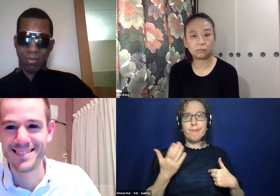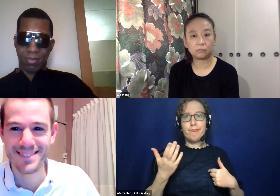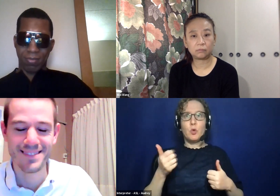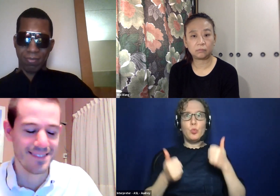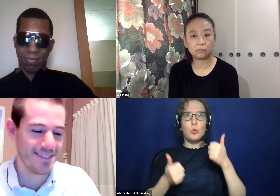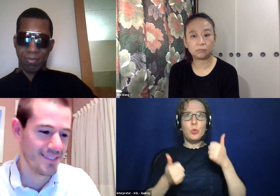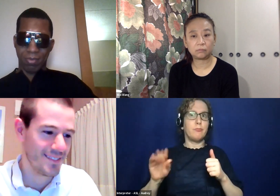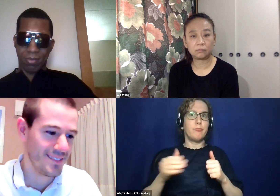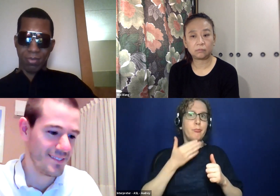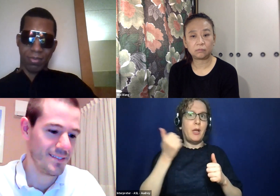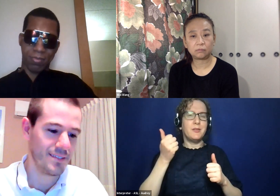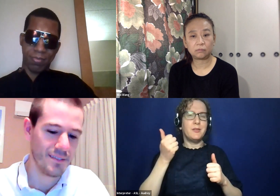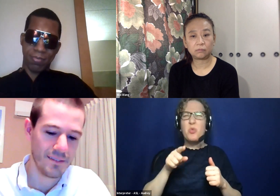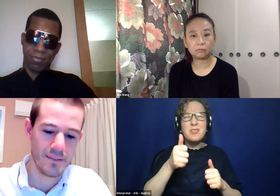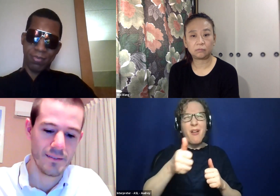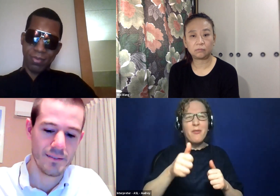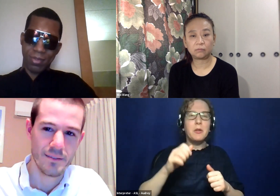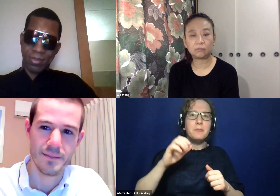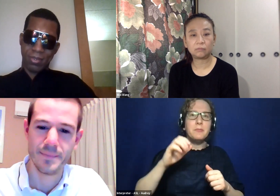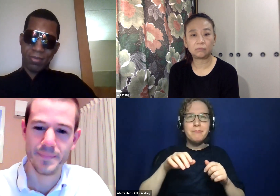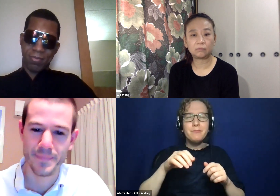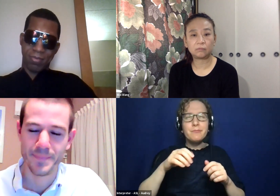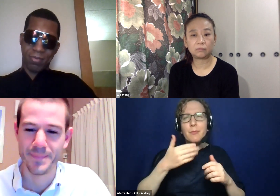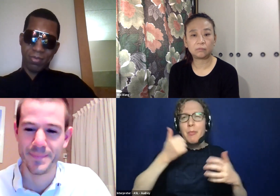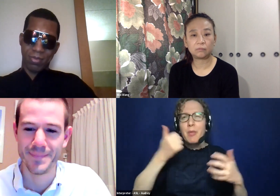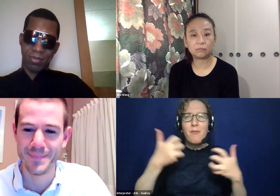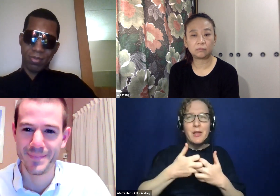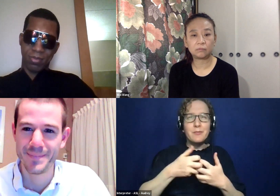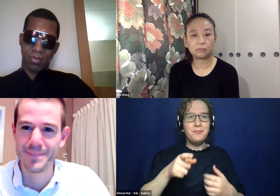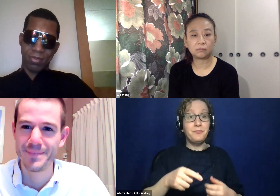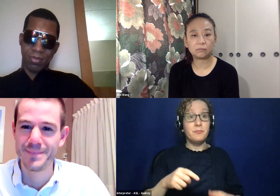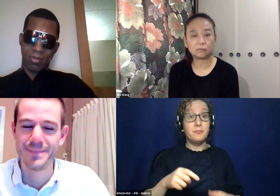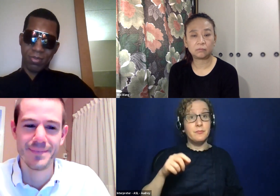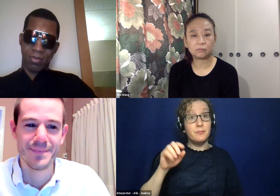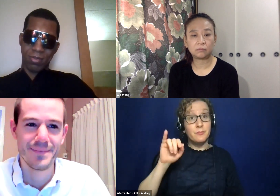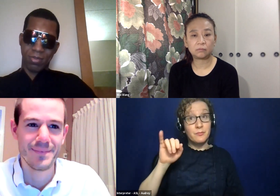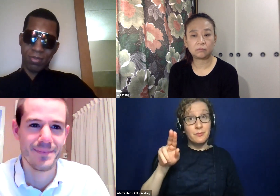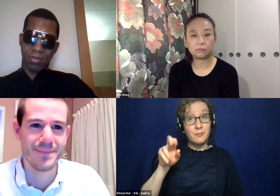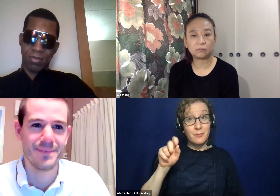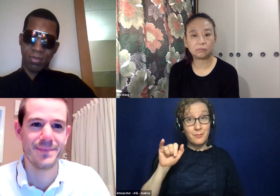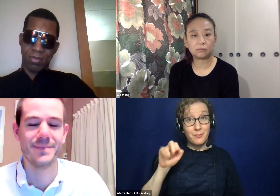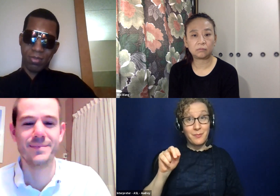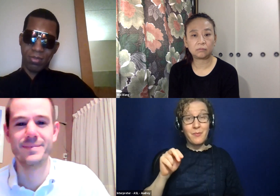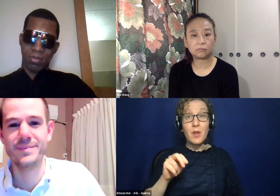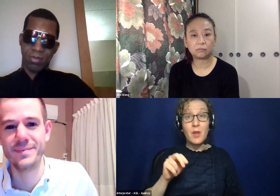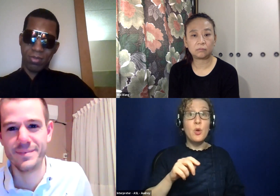Justice, you actually found that Education USA was beneficial for you after you got accepted so could